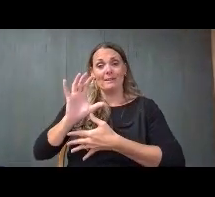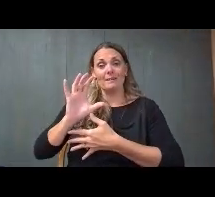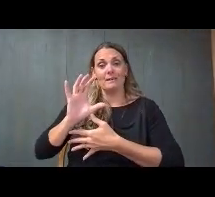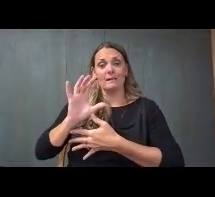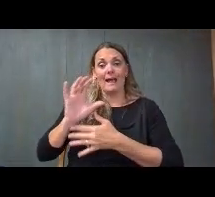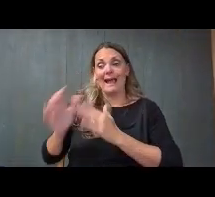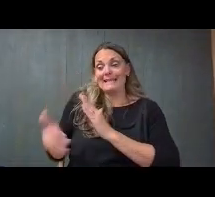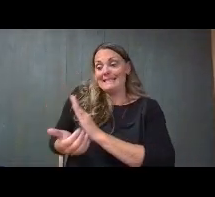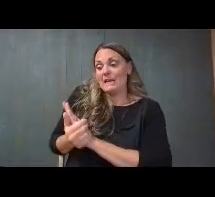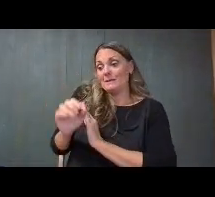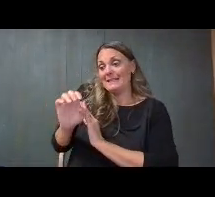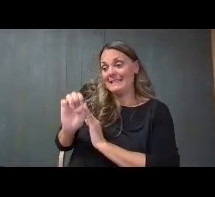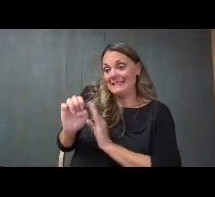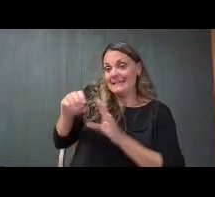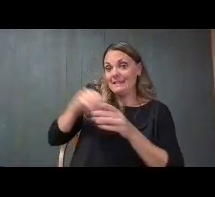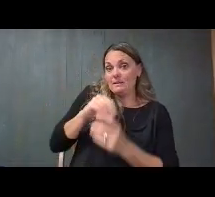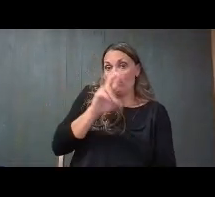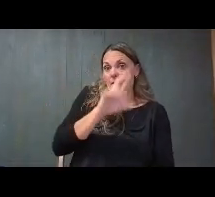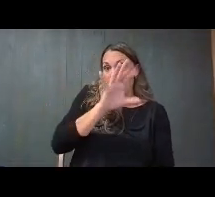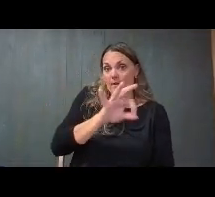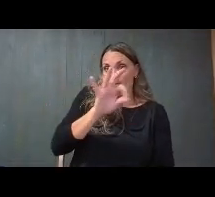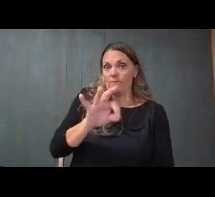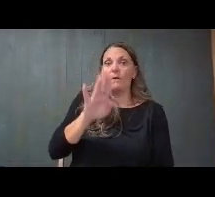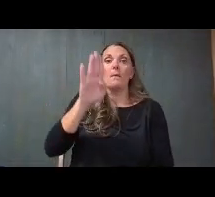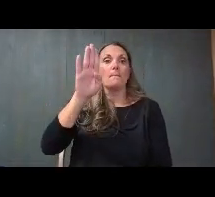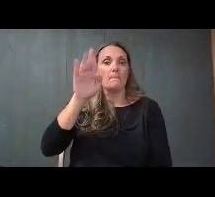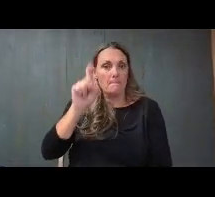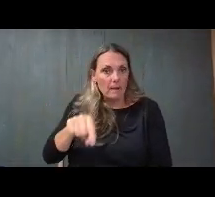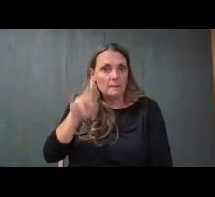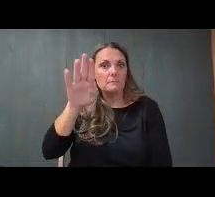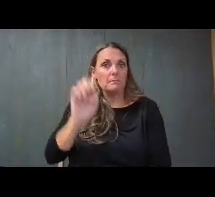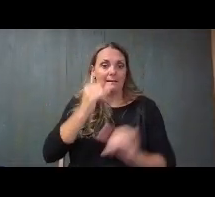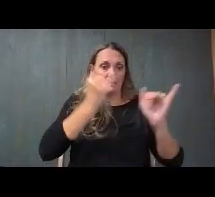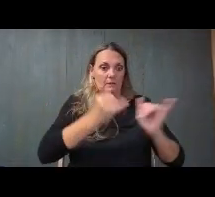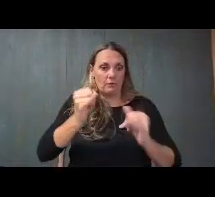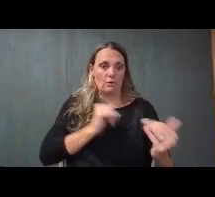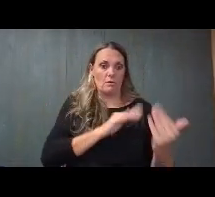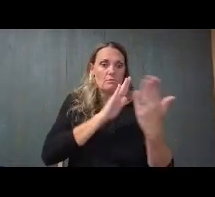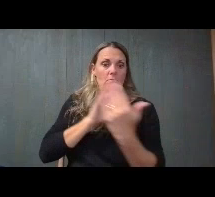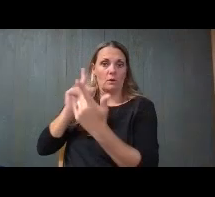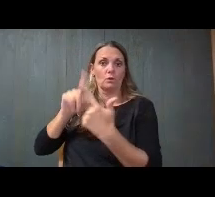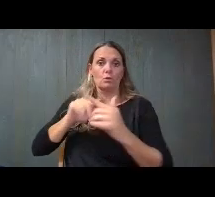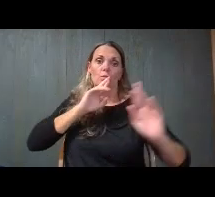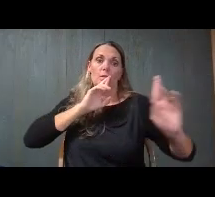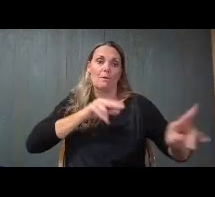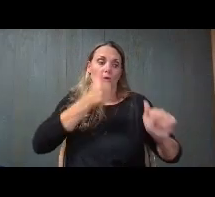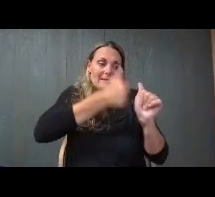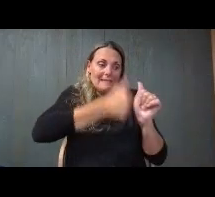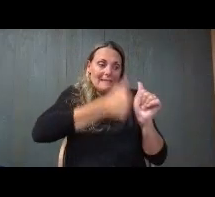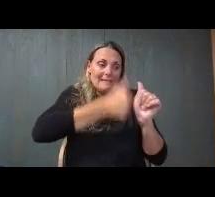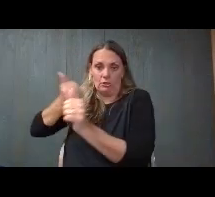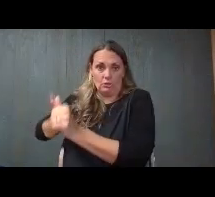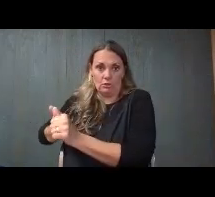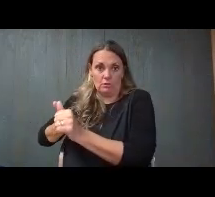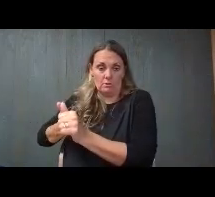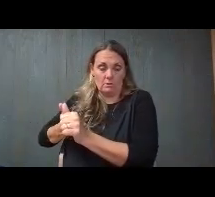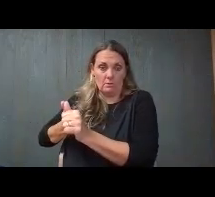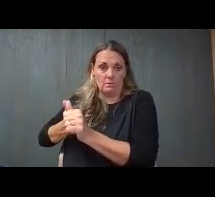and the RF must be individually addressed with responses to each item corresponds to the item number.